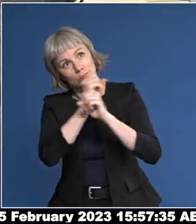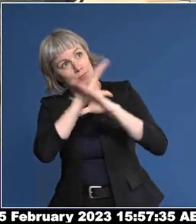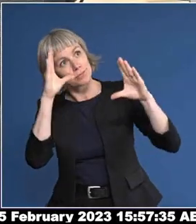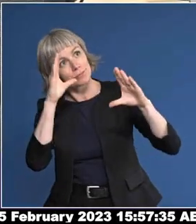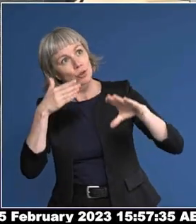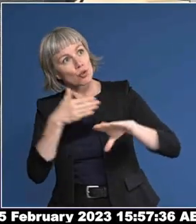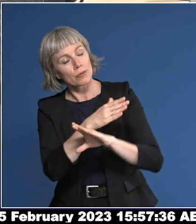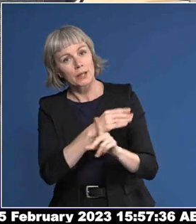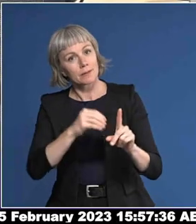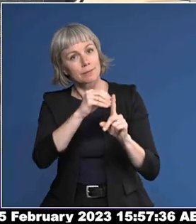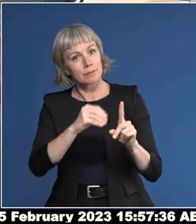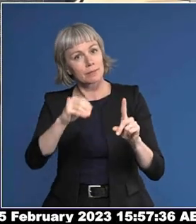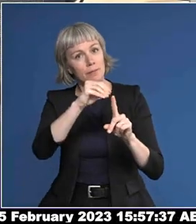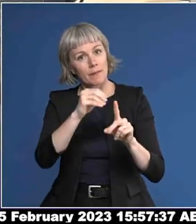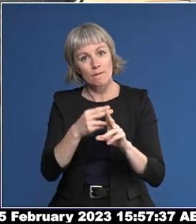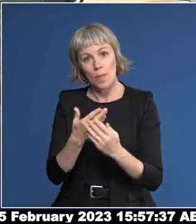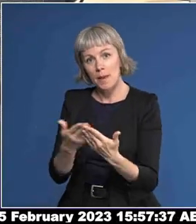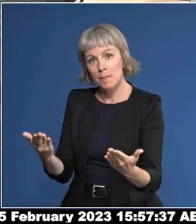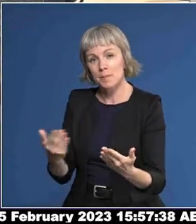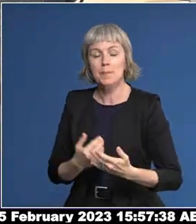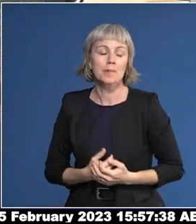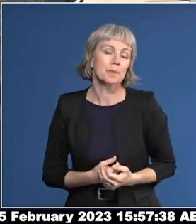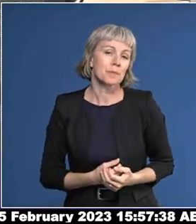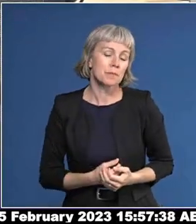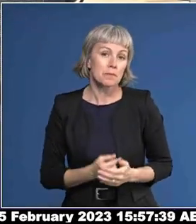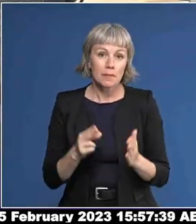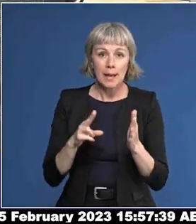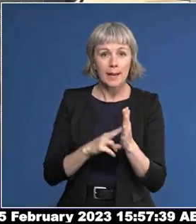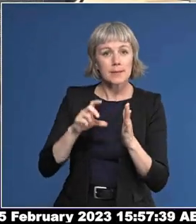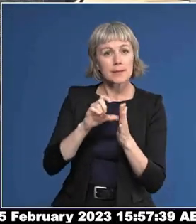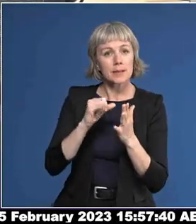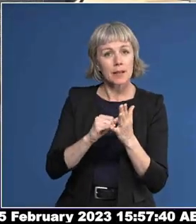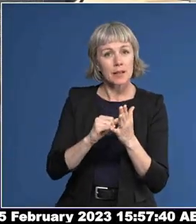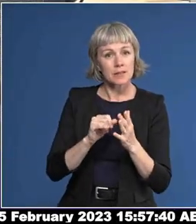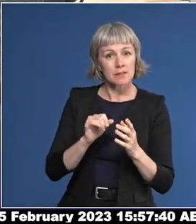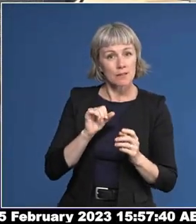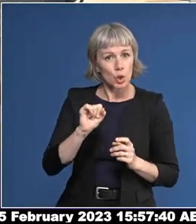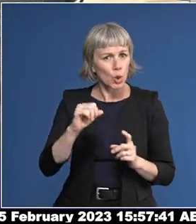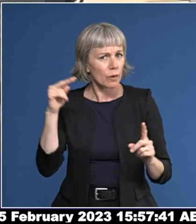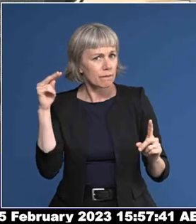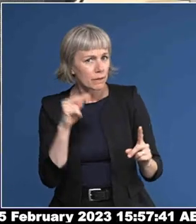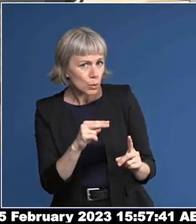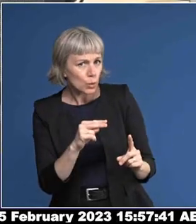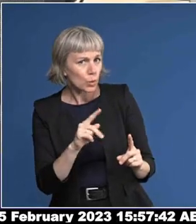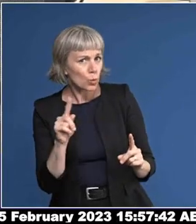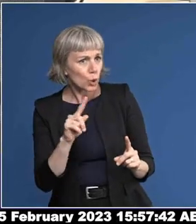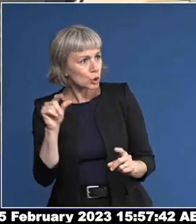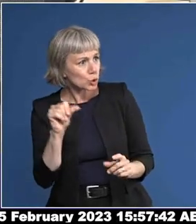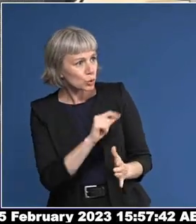Does NDS have a perspective on what could be done to develop a career pathway for disability support workers?